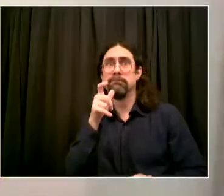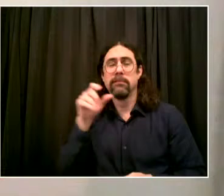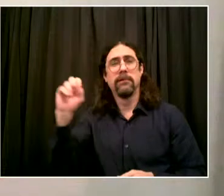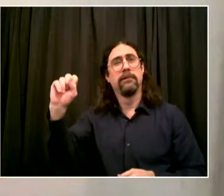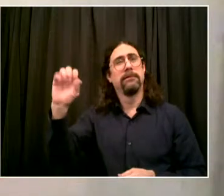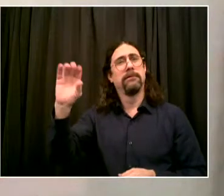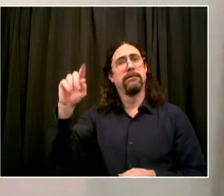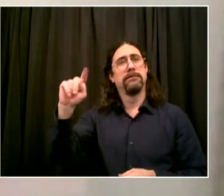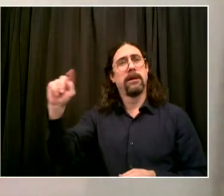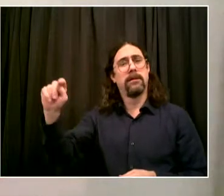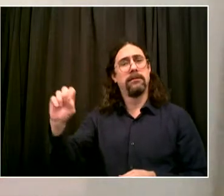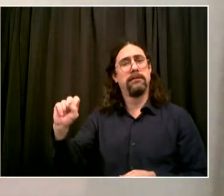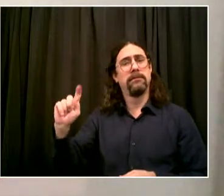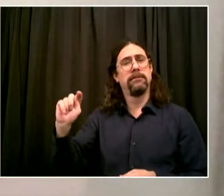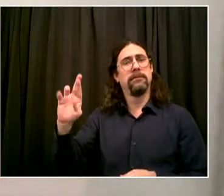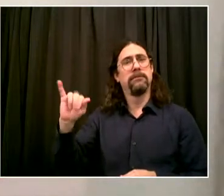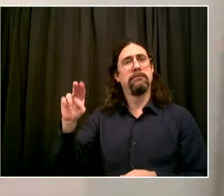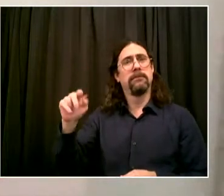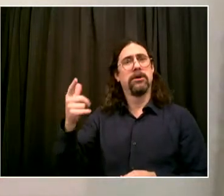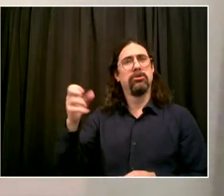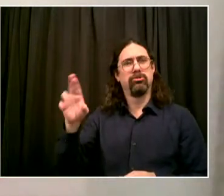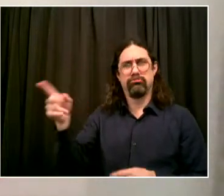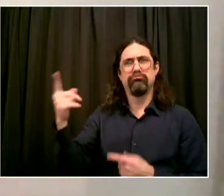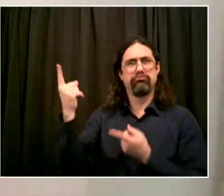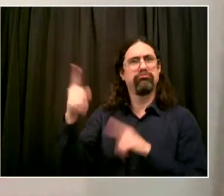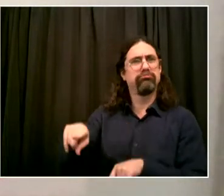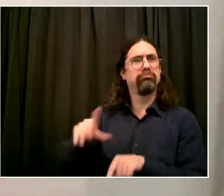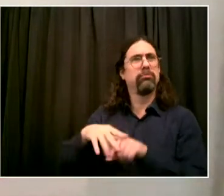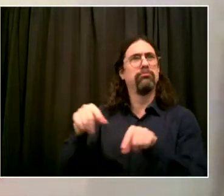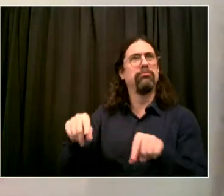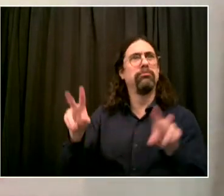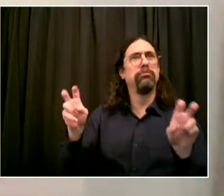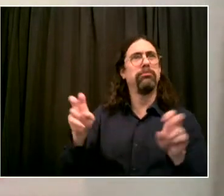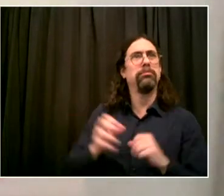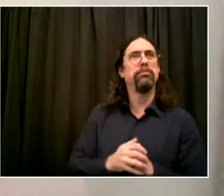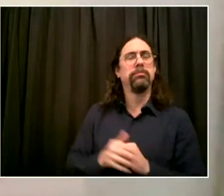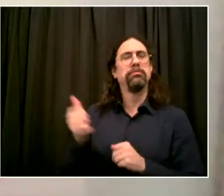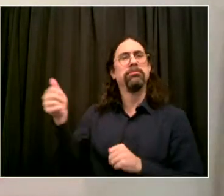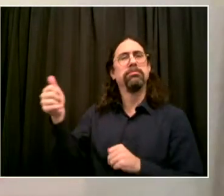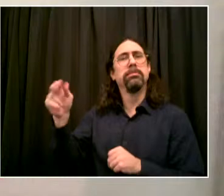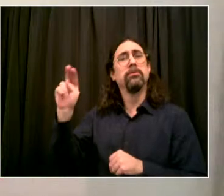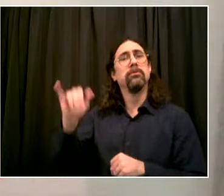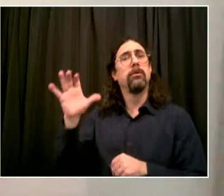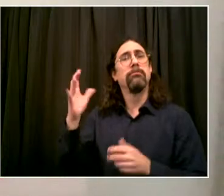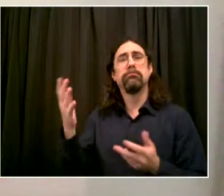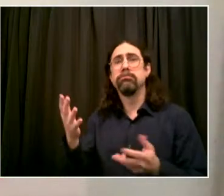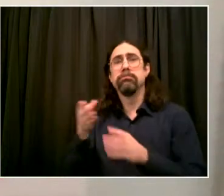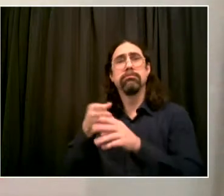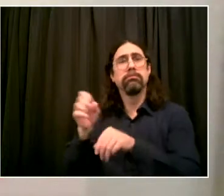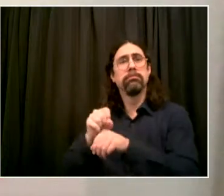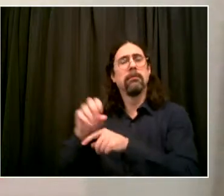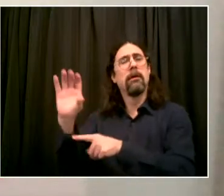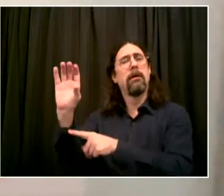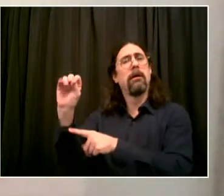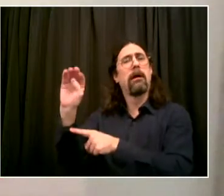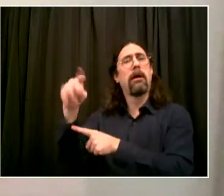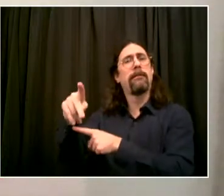COMPTROLLER OF TTHE CITY OF NEW , YORKSCOTT STRINGER. THANK YOU FOR